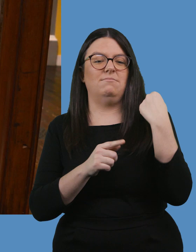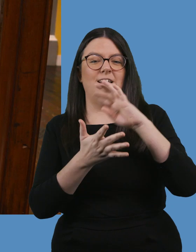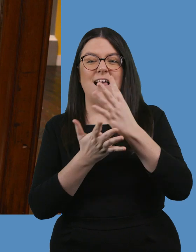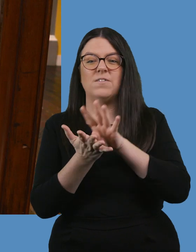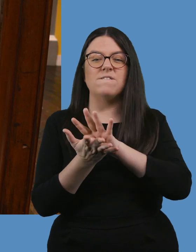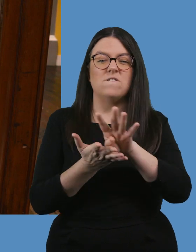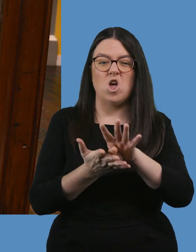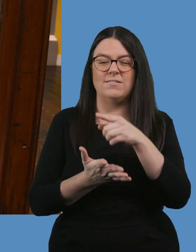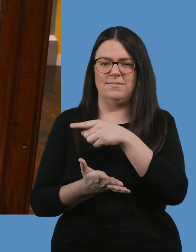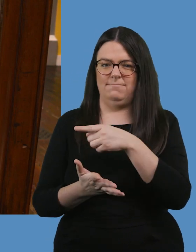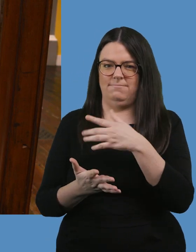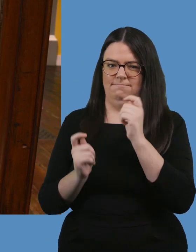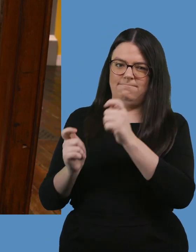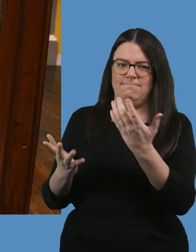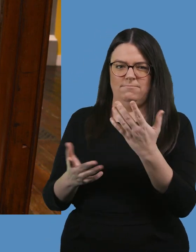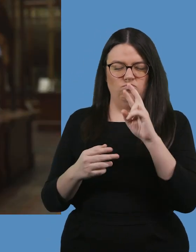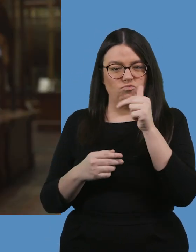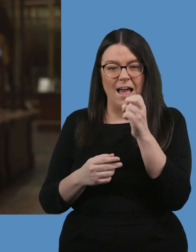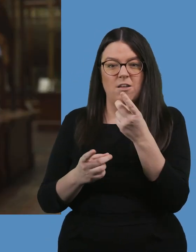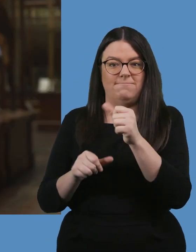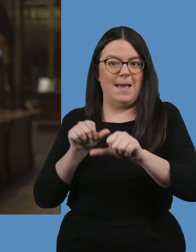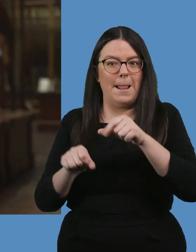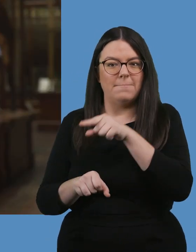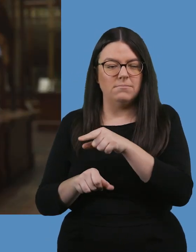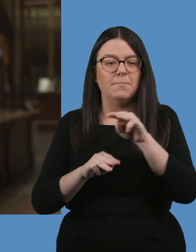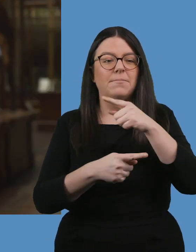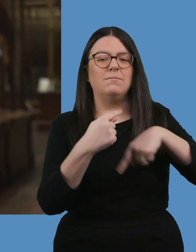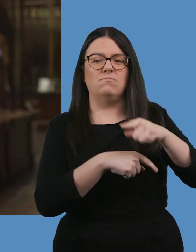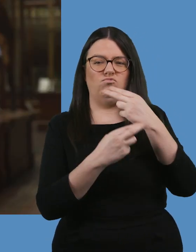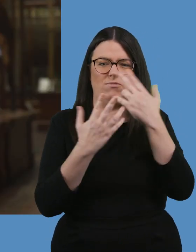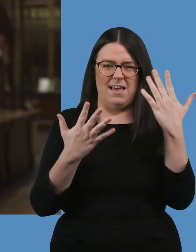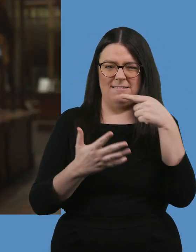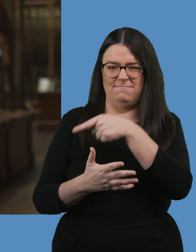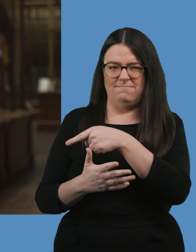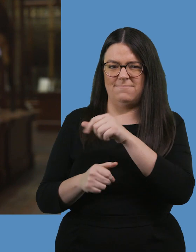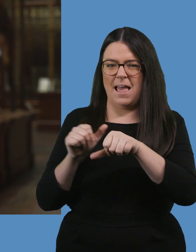they were considered a rare species. People began to realise that perhaps some of these animals